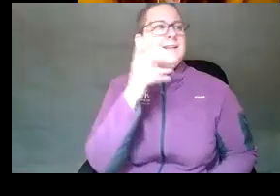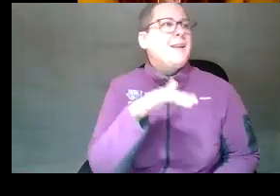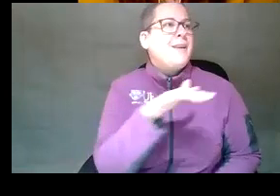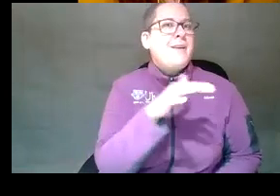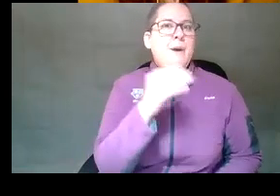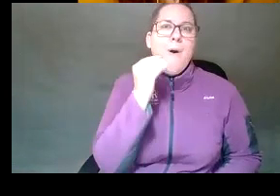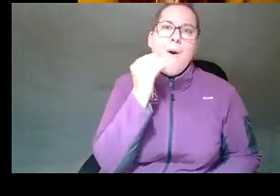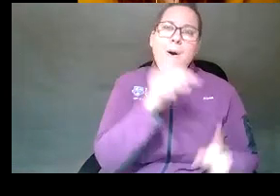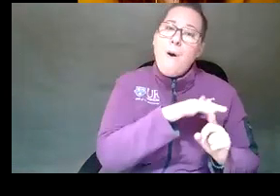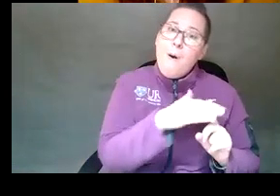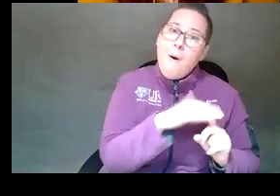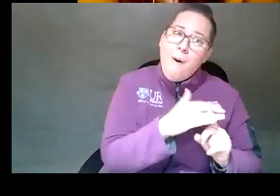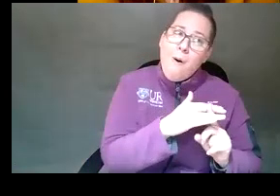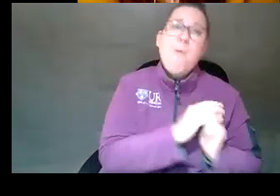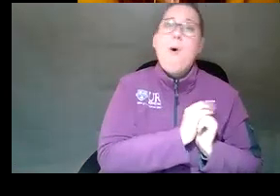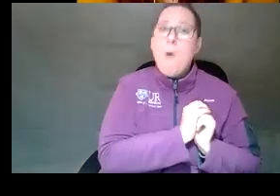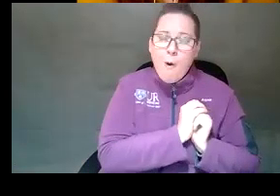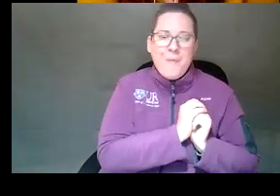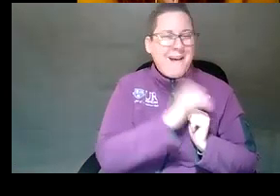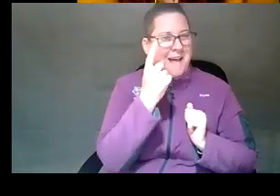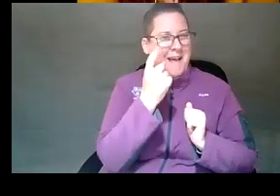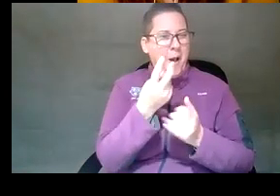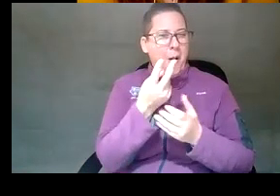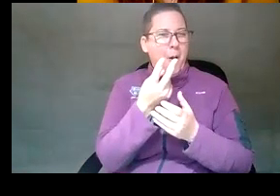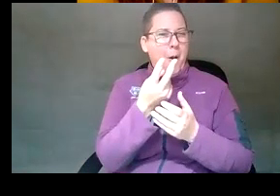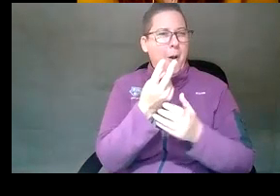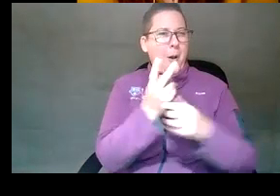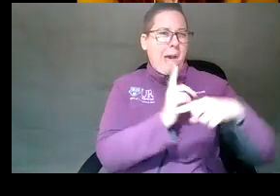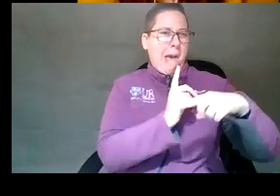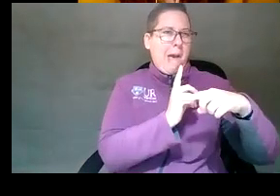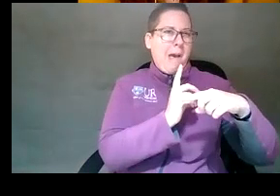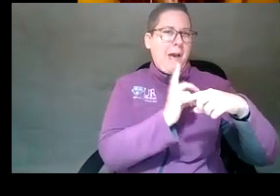and again I think this goes both ways that perhaps families are also getting a little bit of insight